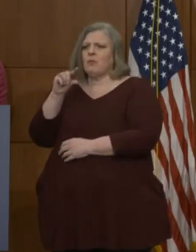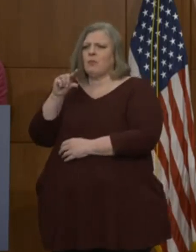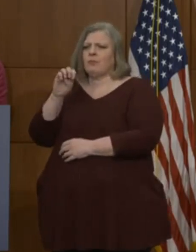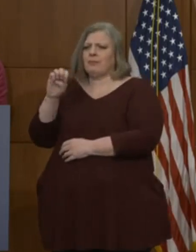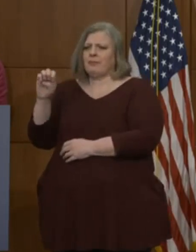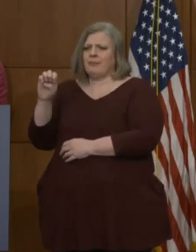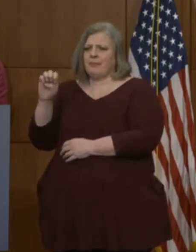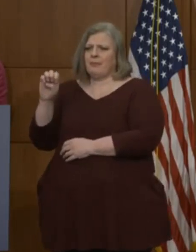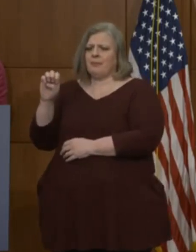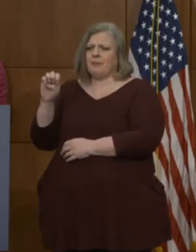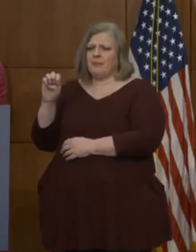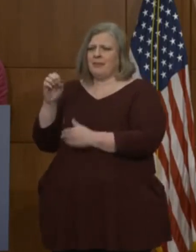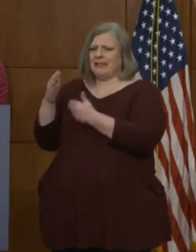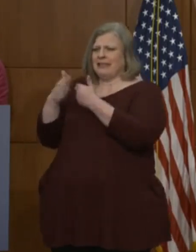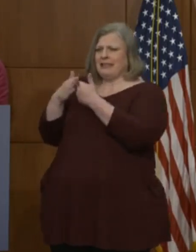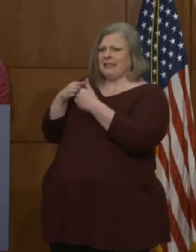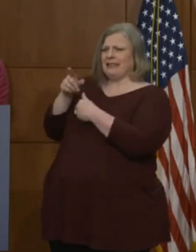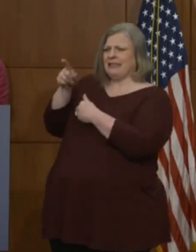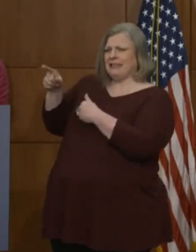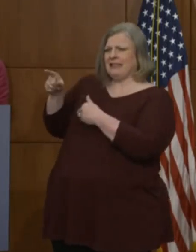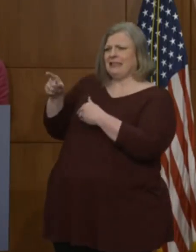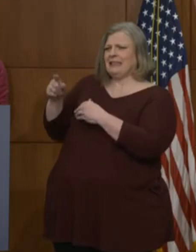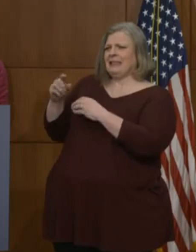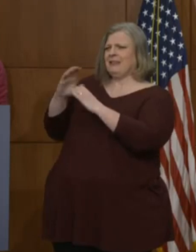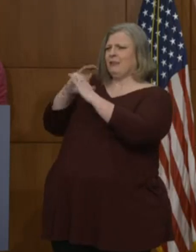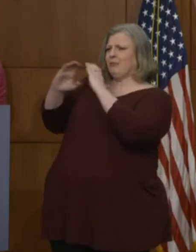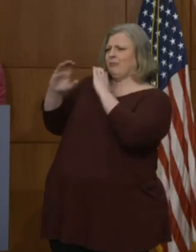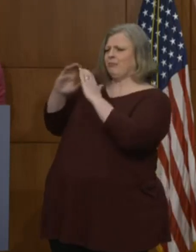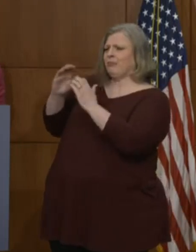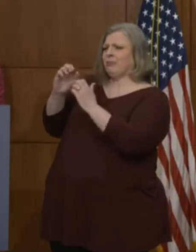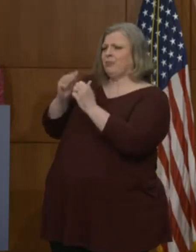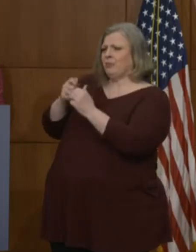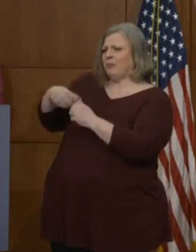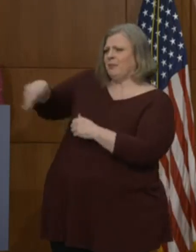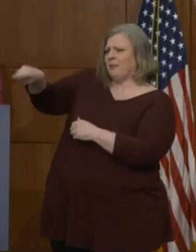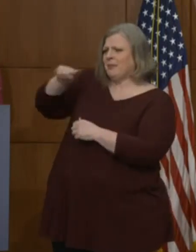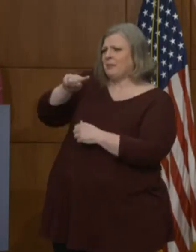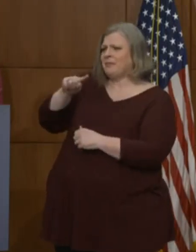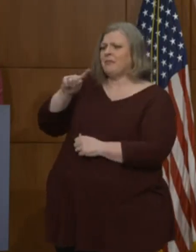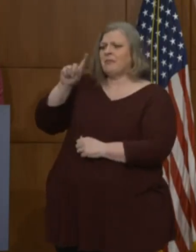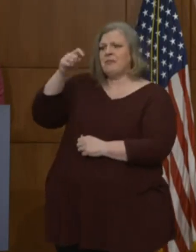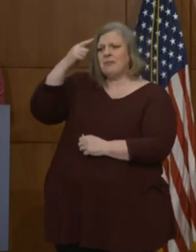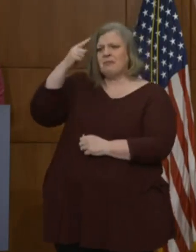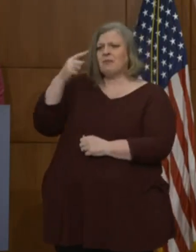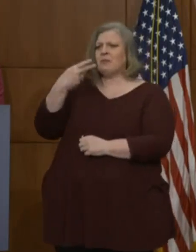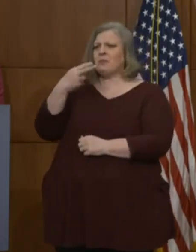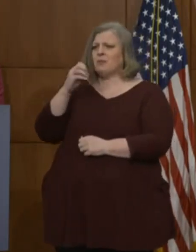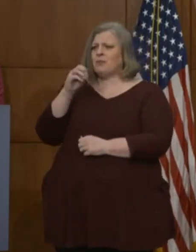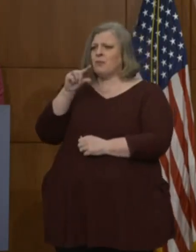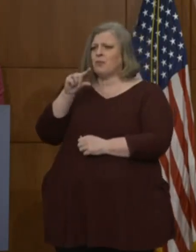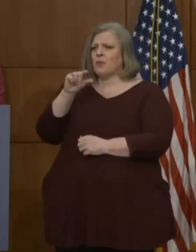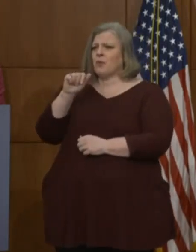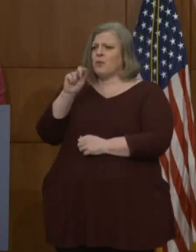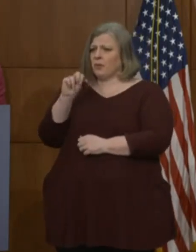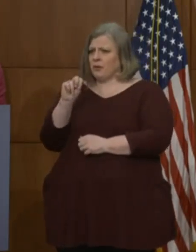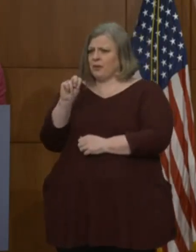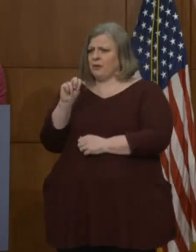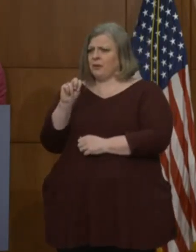KNOW OUR VICE PRESIDENT PRESIDENT OR REPUBLICAN SO. PRESIDENT OR REPUBLICAN SO. WE’RE IN COMMUNICATION WITH WE’RE IN COMMUNICATION WITH THEM AS WELL BUT IT’S FAR FROM THEM AS WELL BUT IT’S FAR FROM NEIGHBORS GOVERNOR HOGAN IN